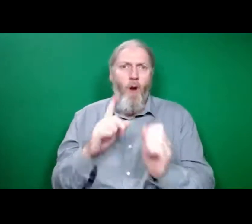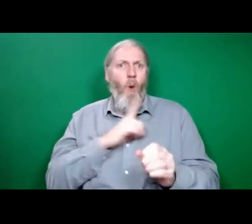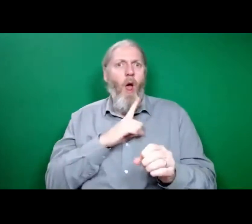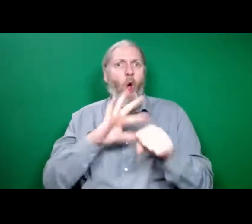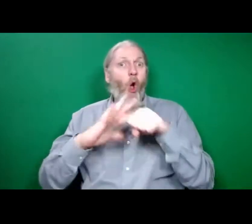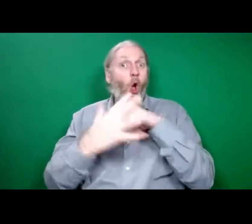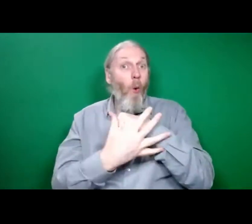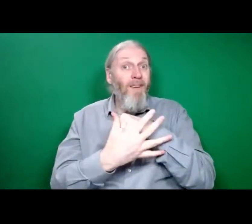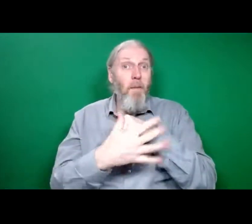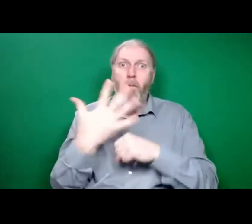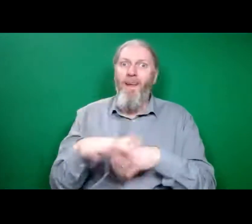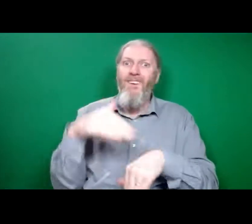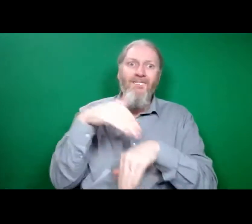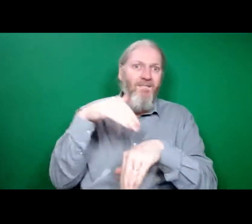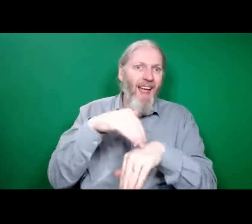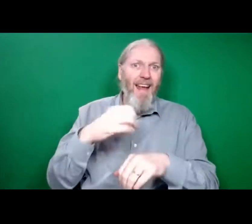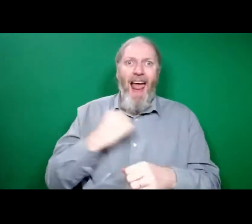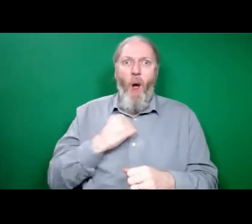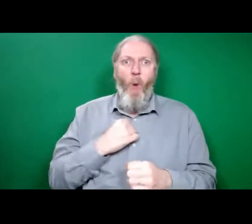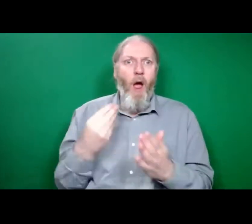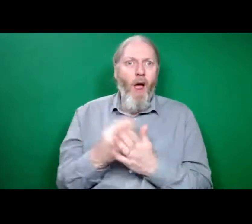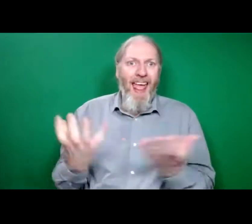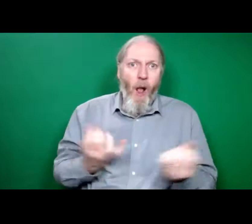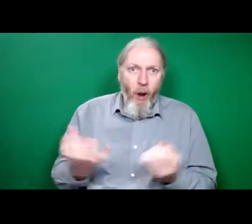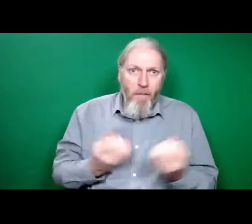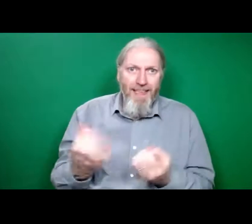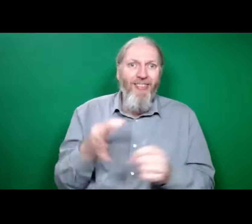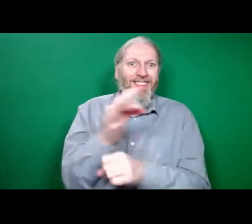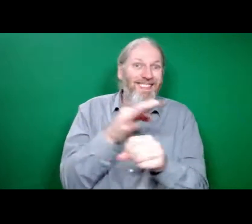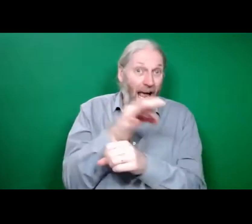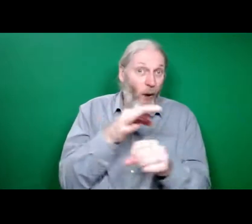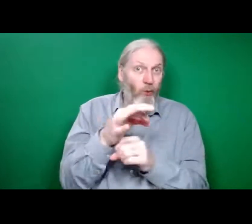I just want to say how kind of delighted that you're able to join us.